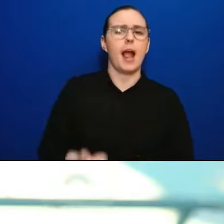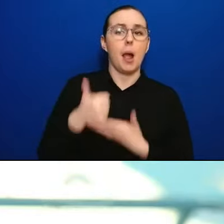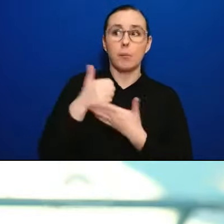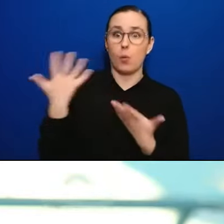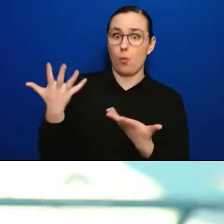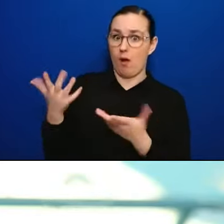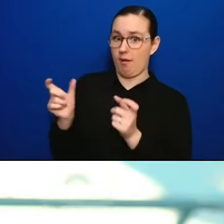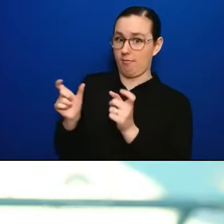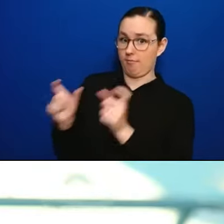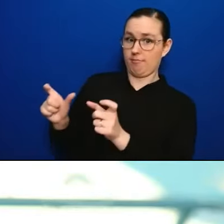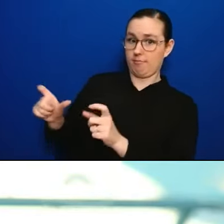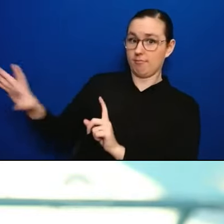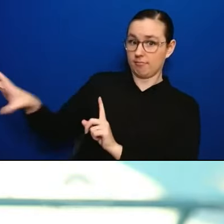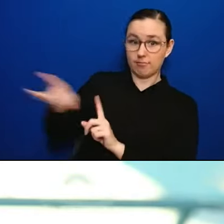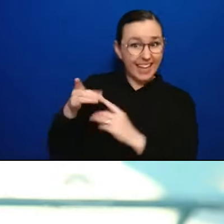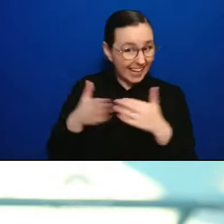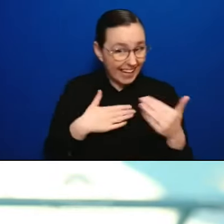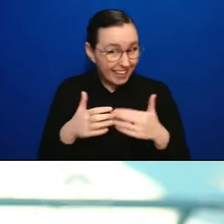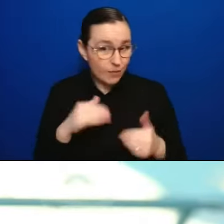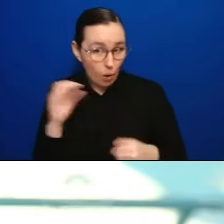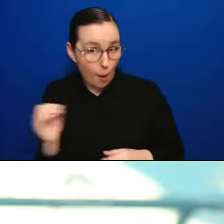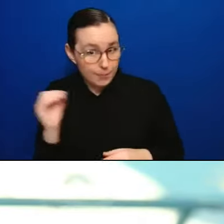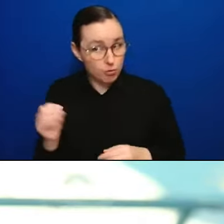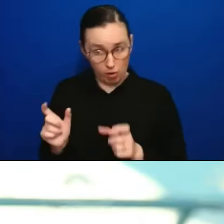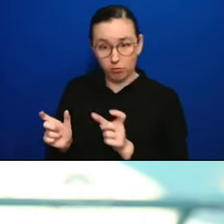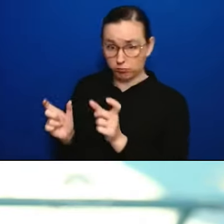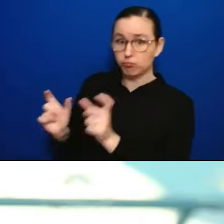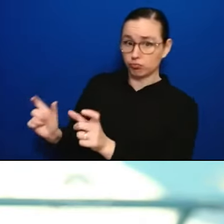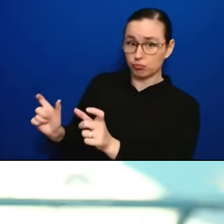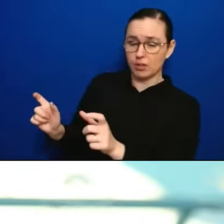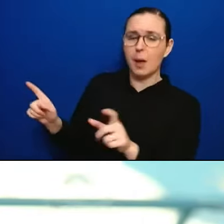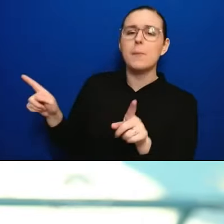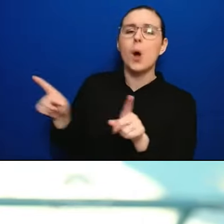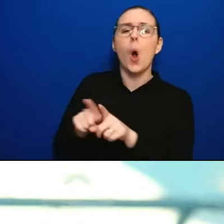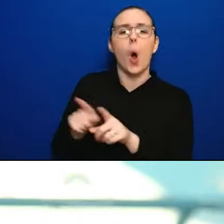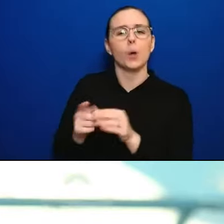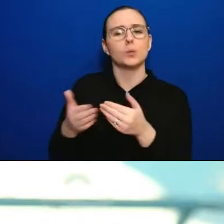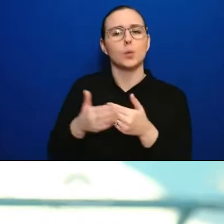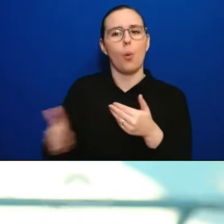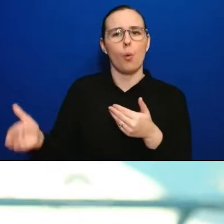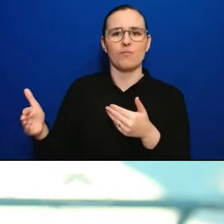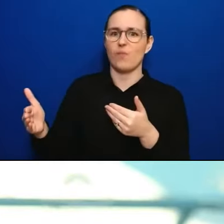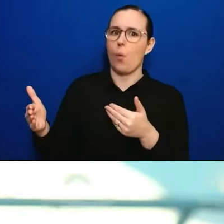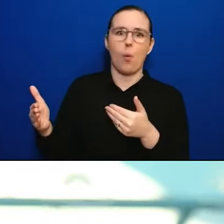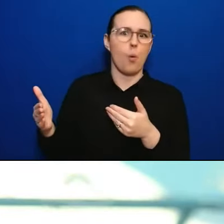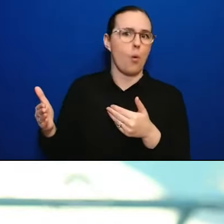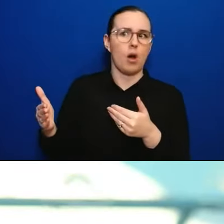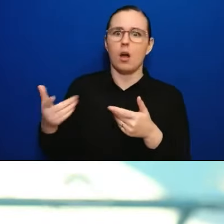it's important for protection not only against infection,